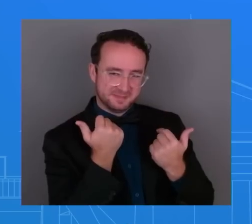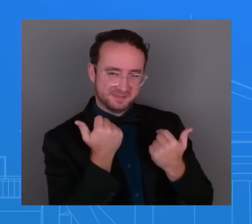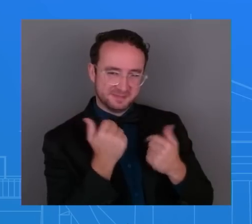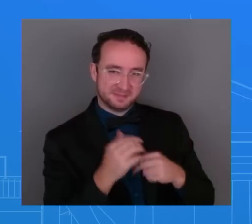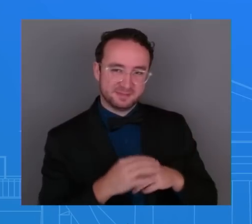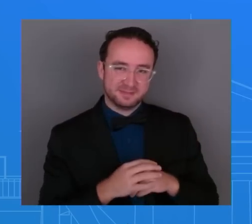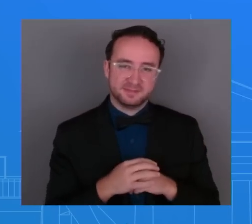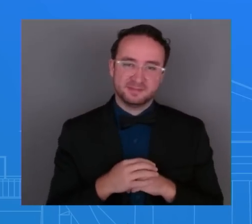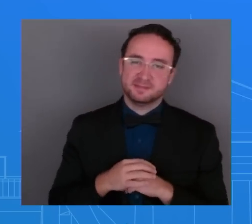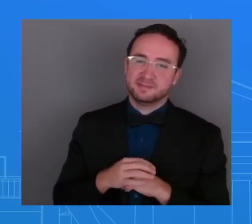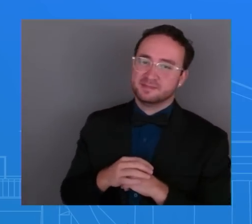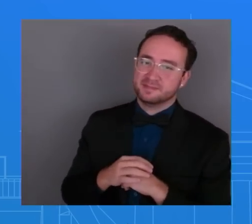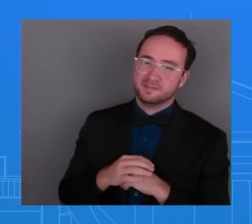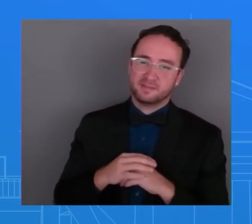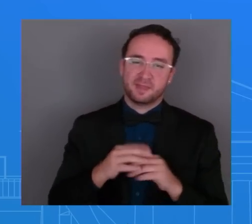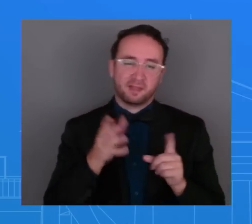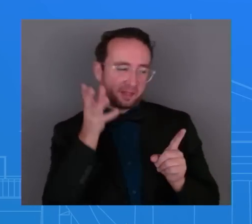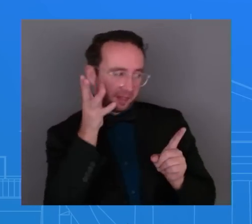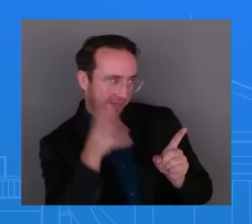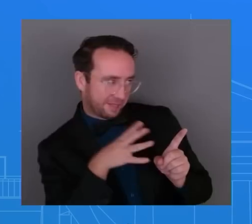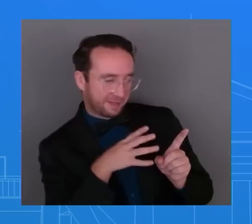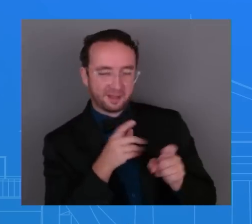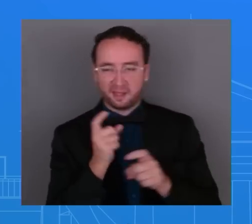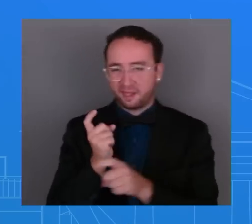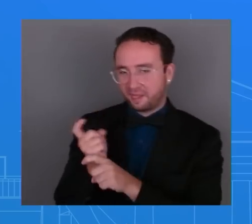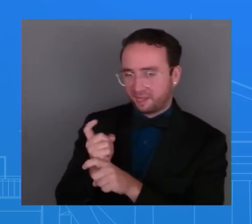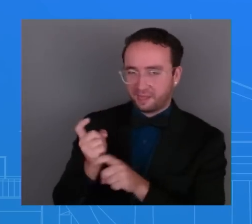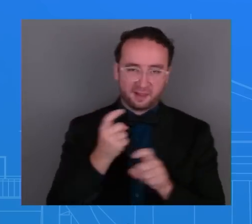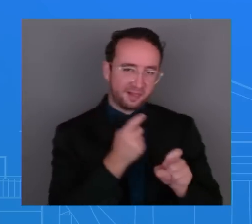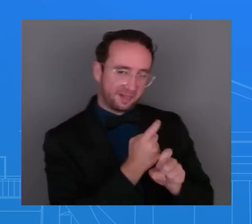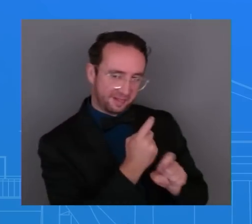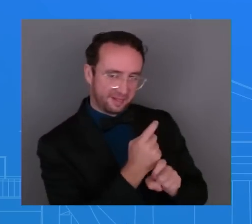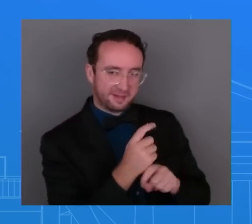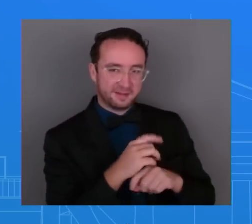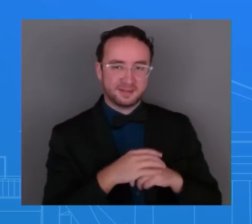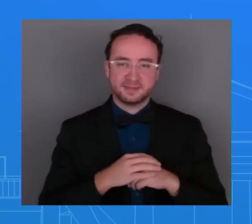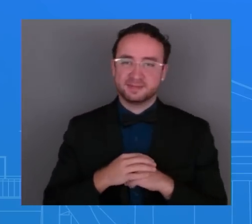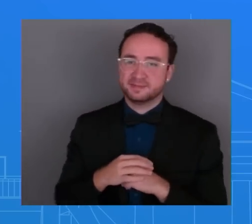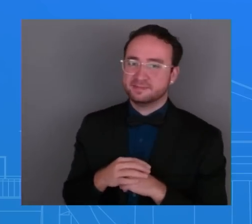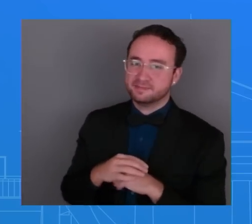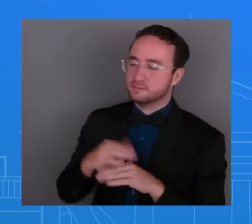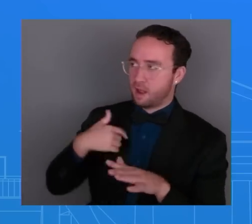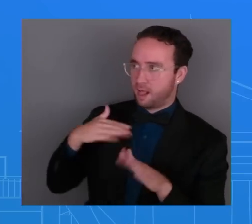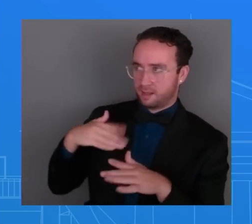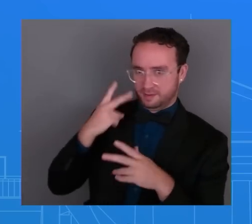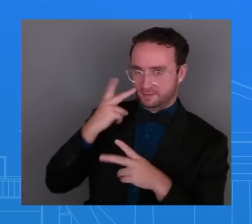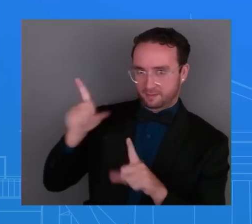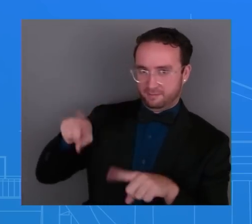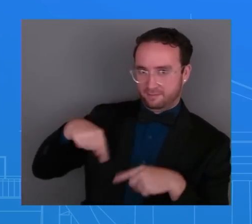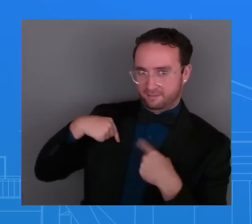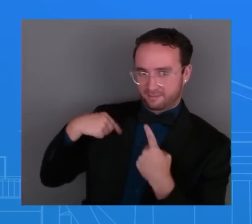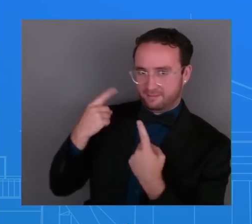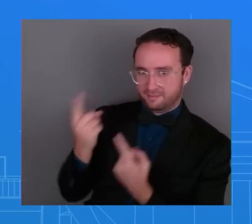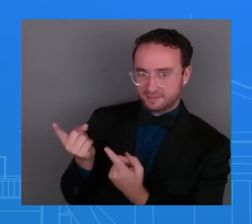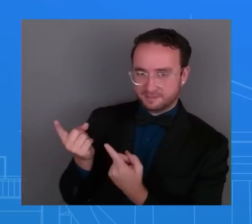Ms. Jean-Pierre: But it's good to see you. I was just saying I hadn't seen you in a while. It's good to see you. The Press: Okay. This is a bit of a throwback, but the -- the vice president has said that she was the last person